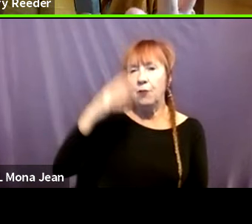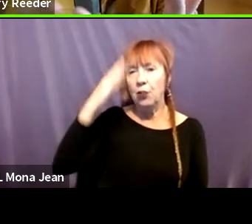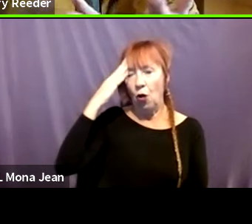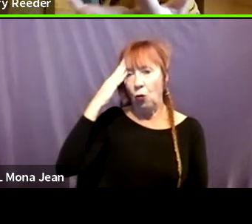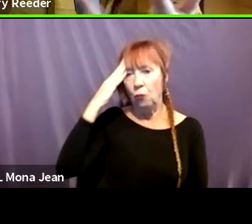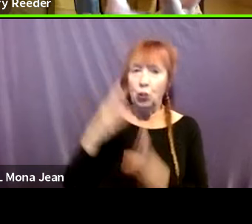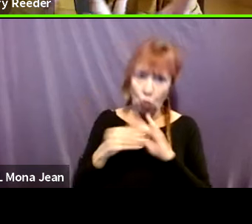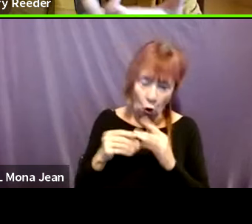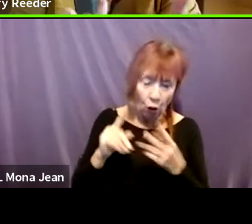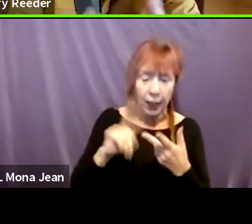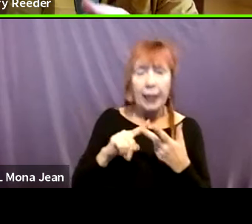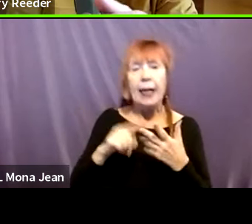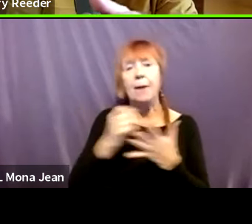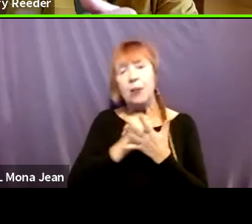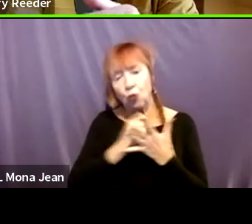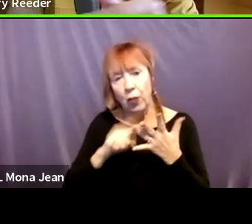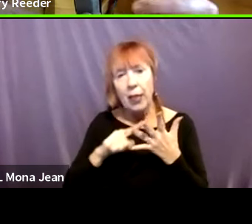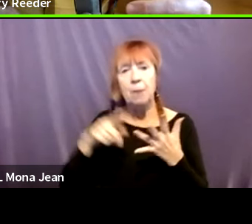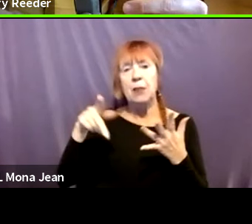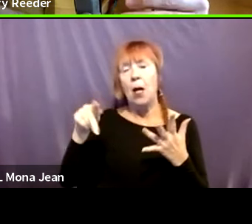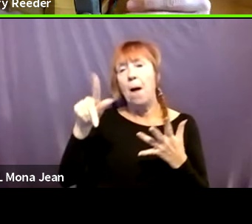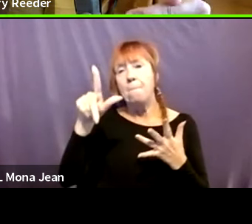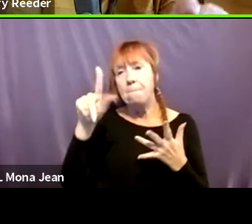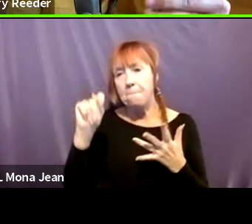the script, our plot, the characters, and all these sorts of things,